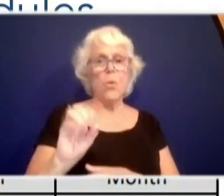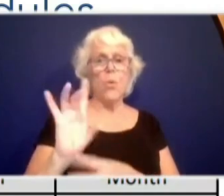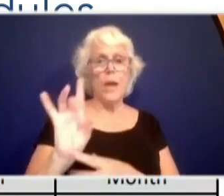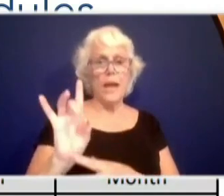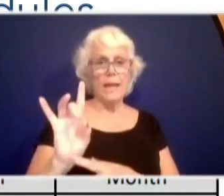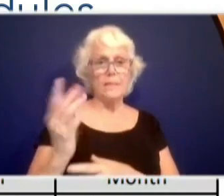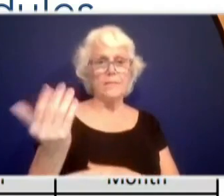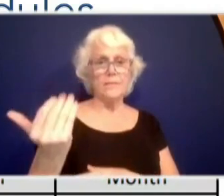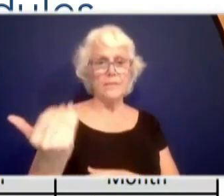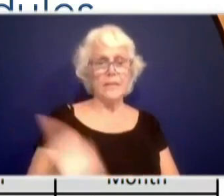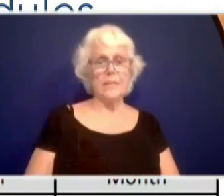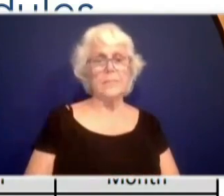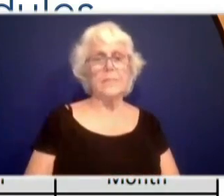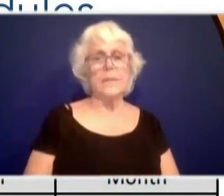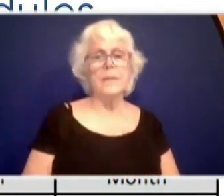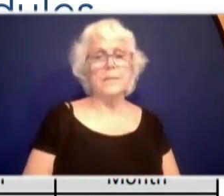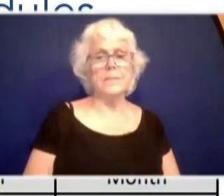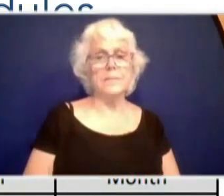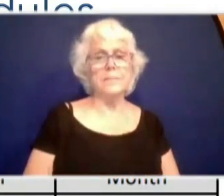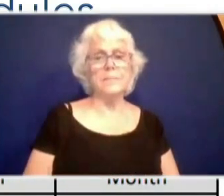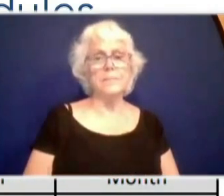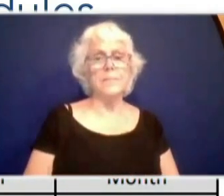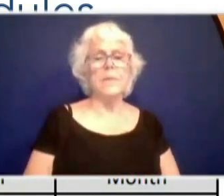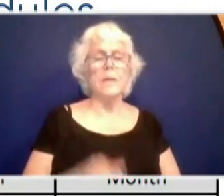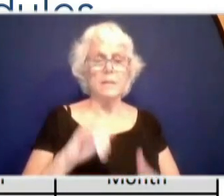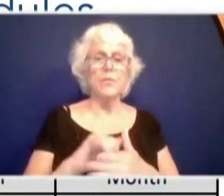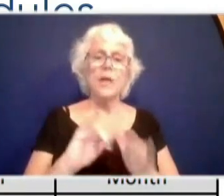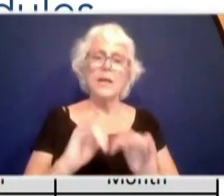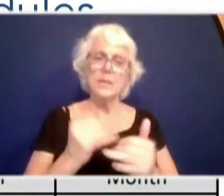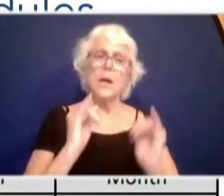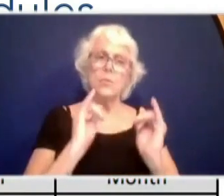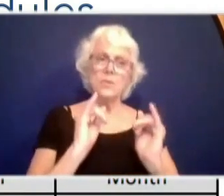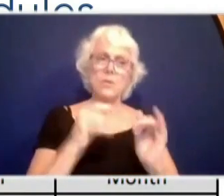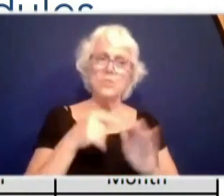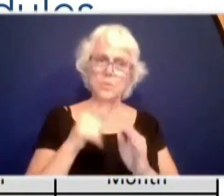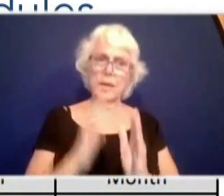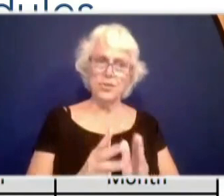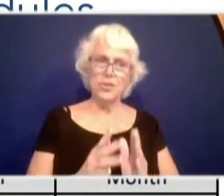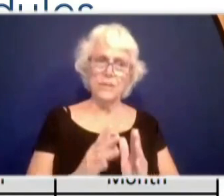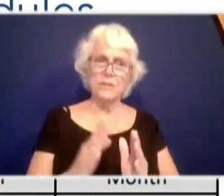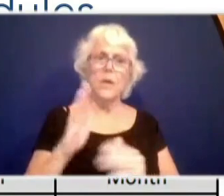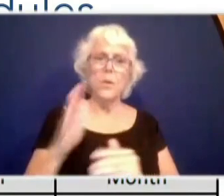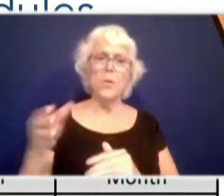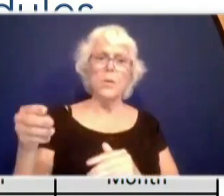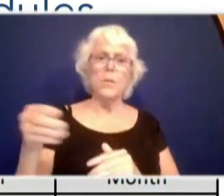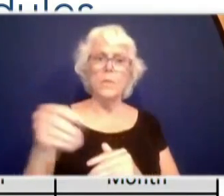And so that's how an instructional specialist is placed on the schedule before you.